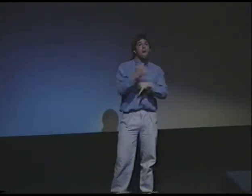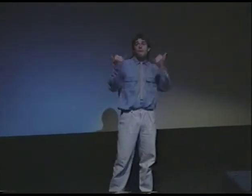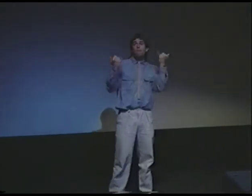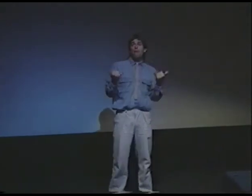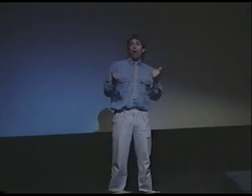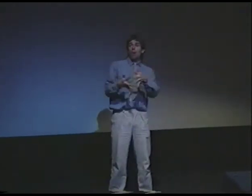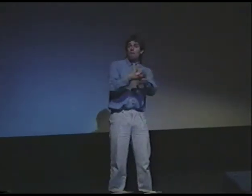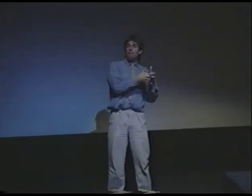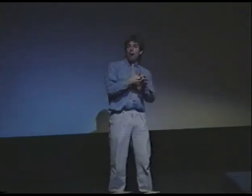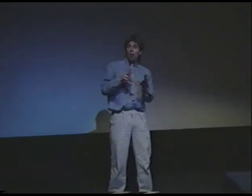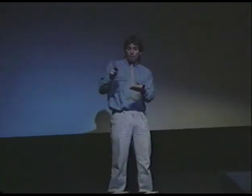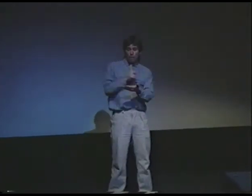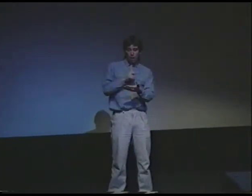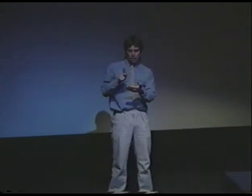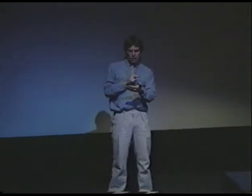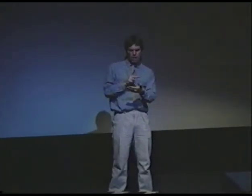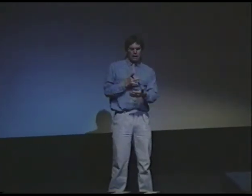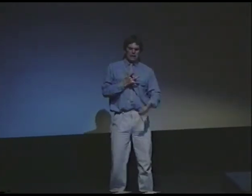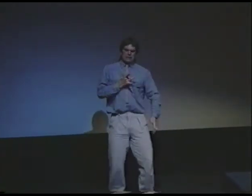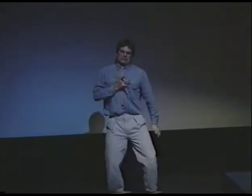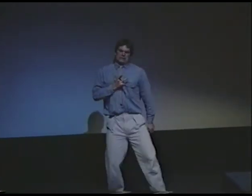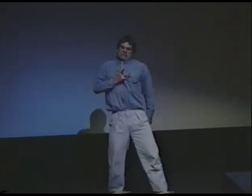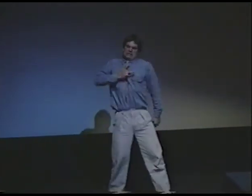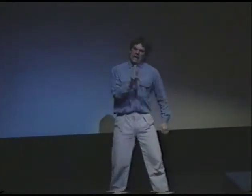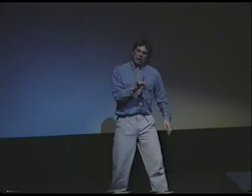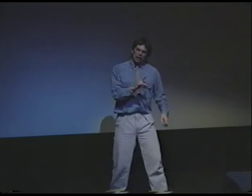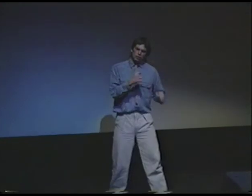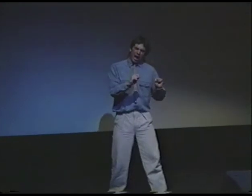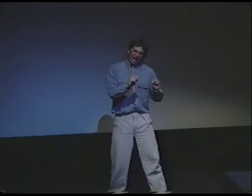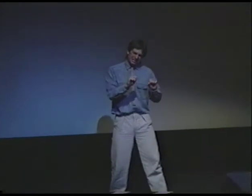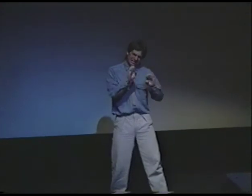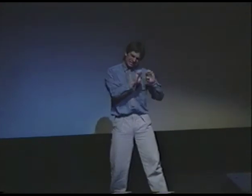he said, we're lucky today because modern American poetry